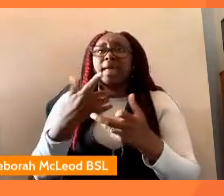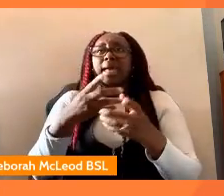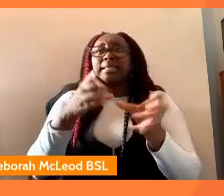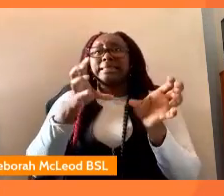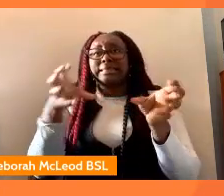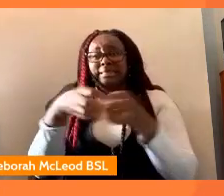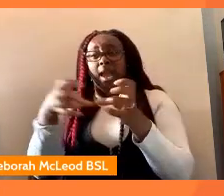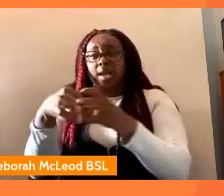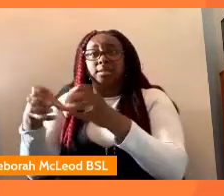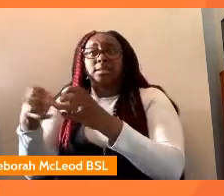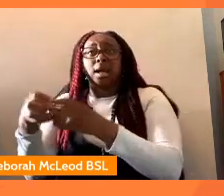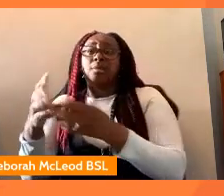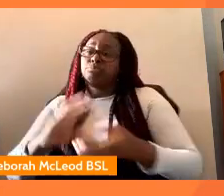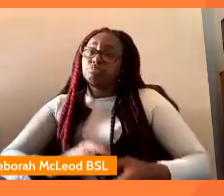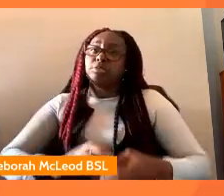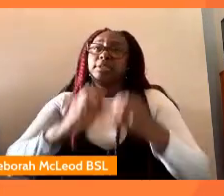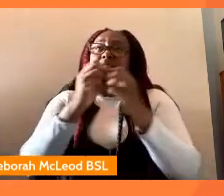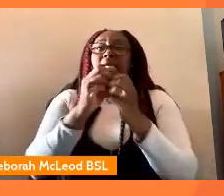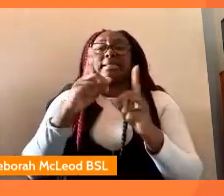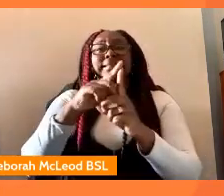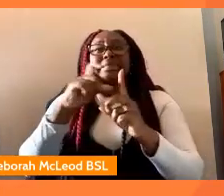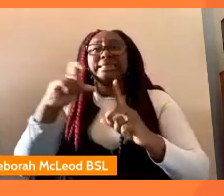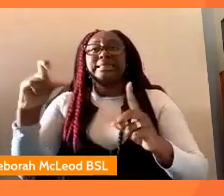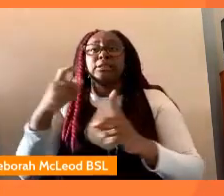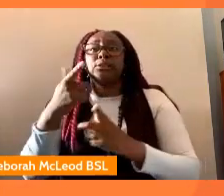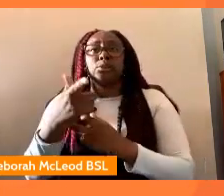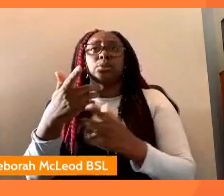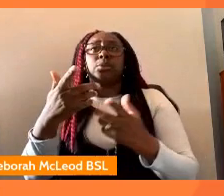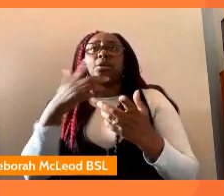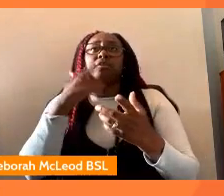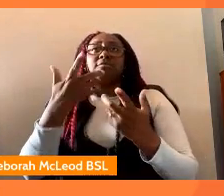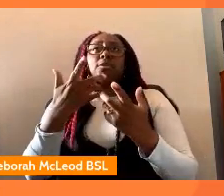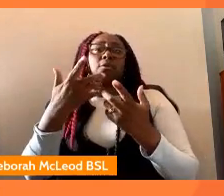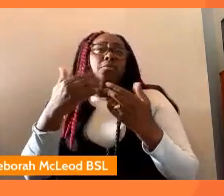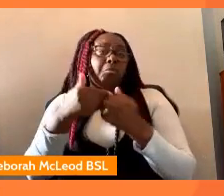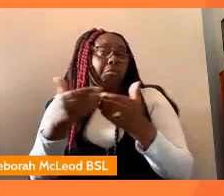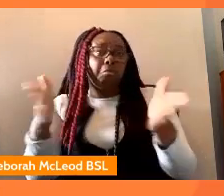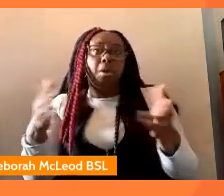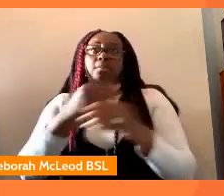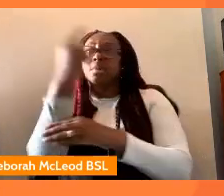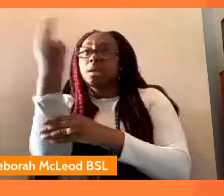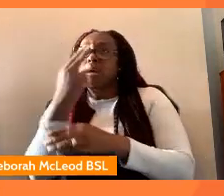of our world class network of venues. A public arts infrastructure for digital and future media.